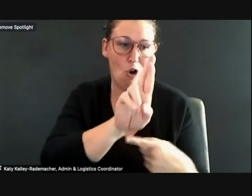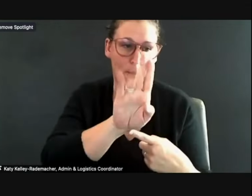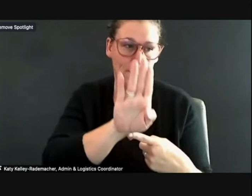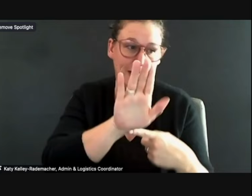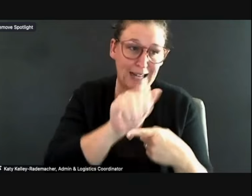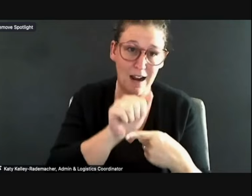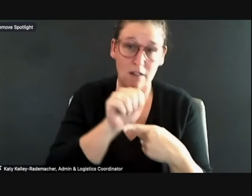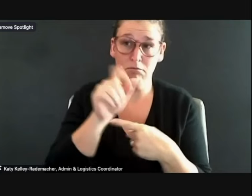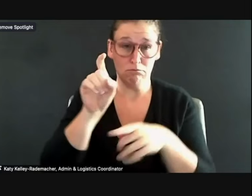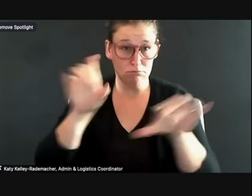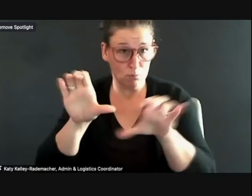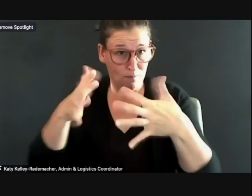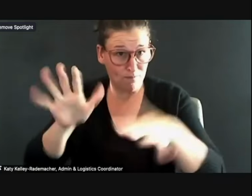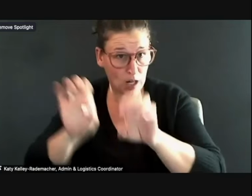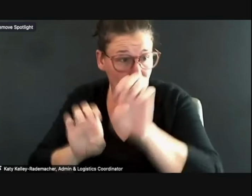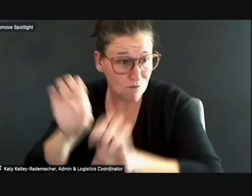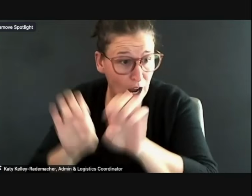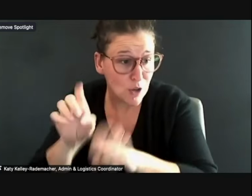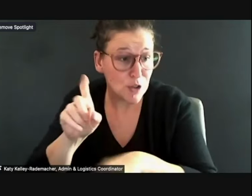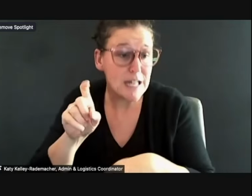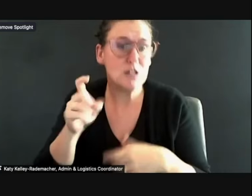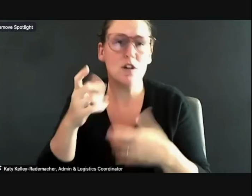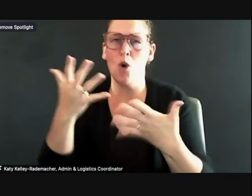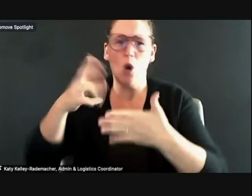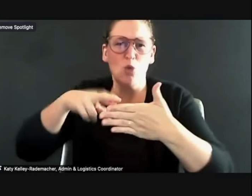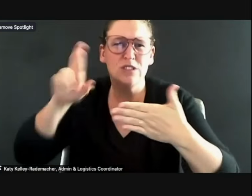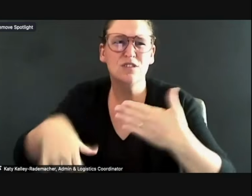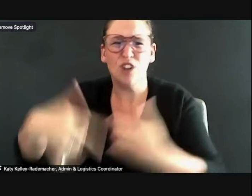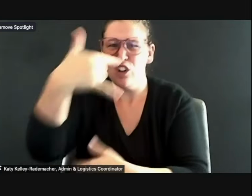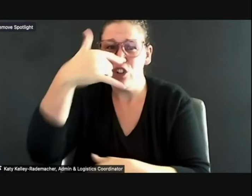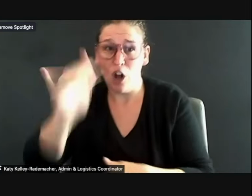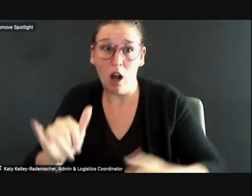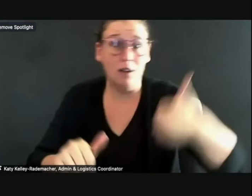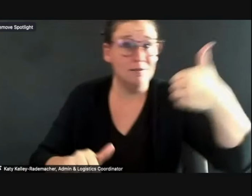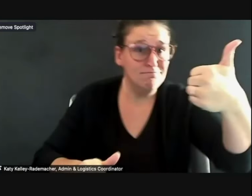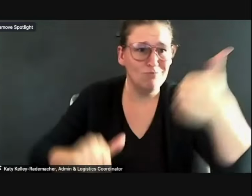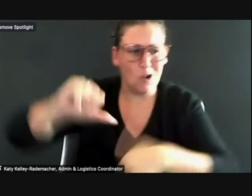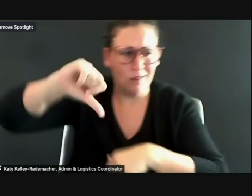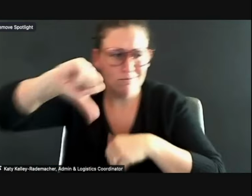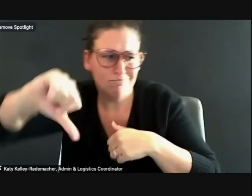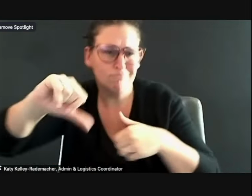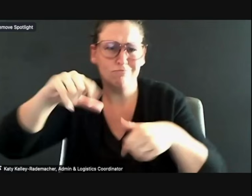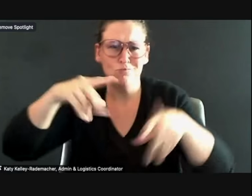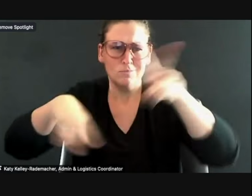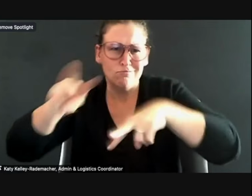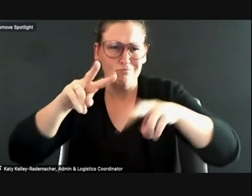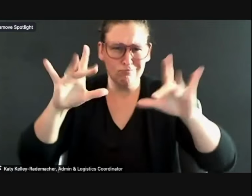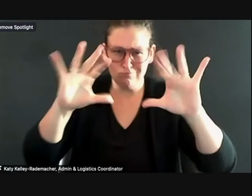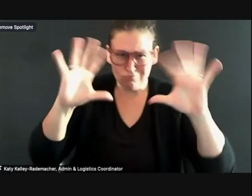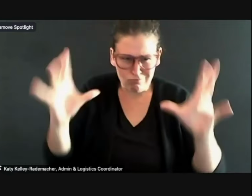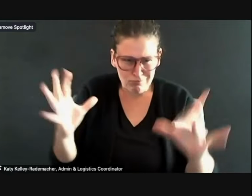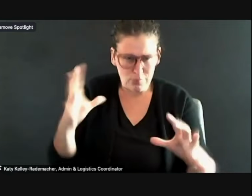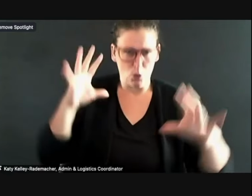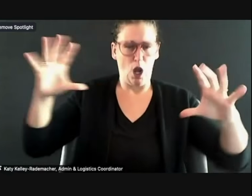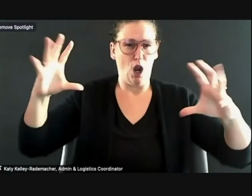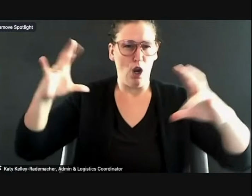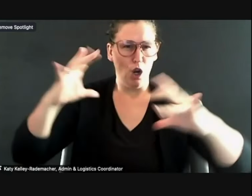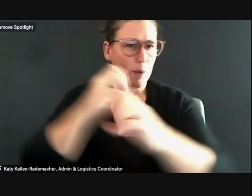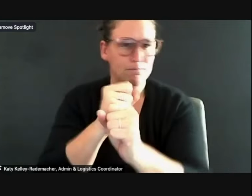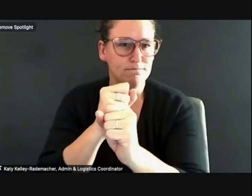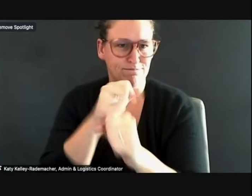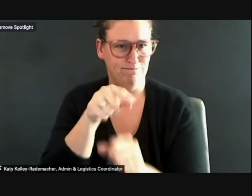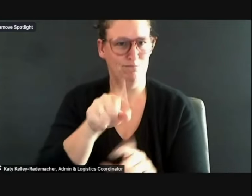Or… what are your informal narrative/observations?)